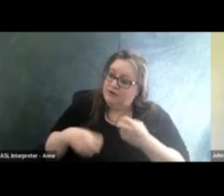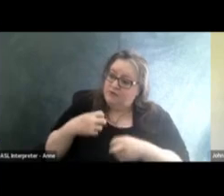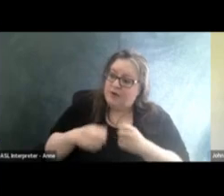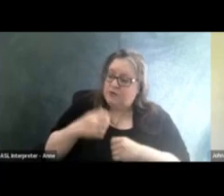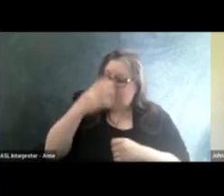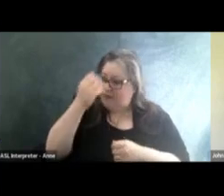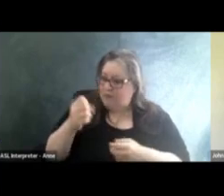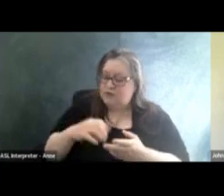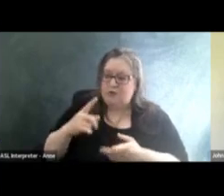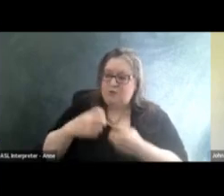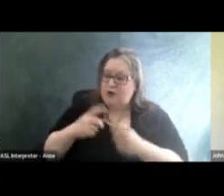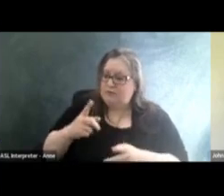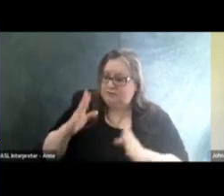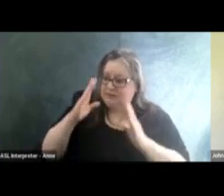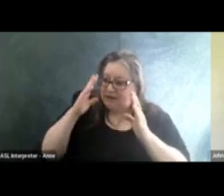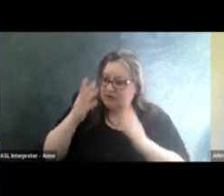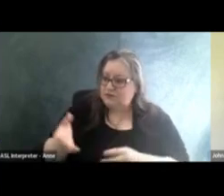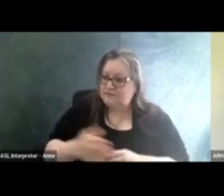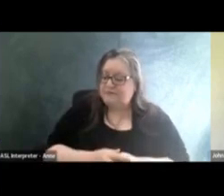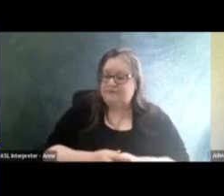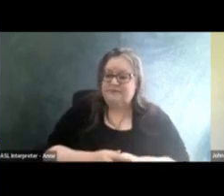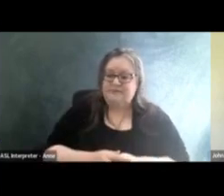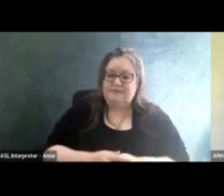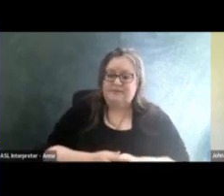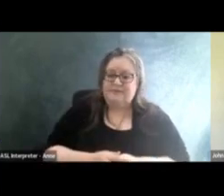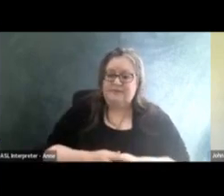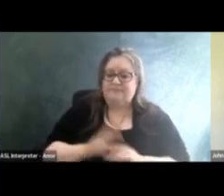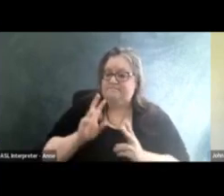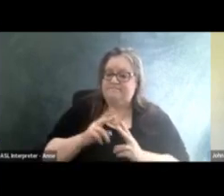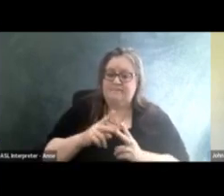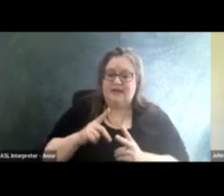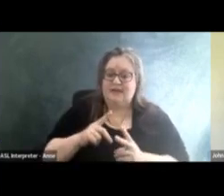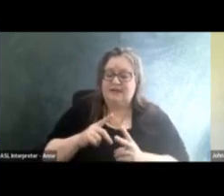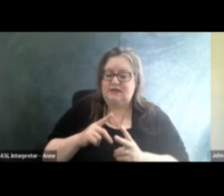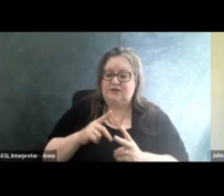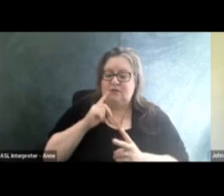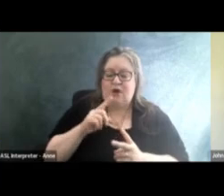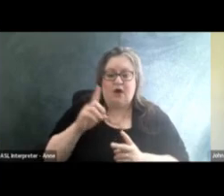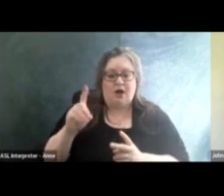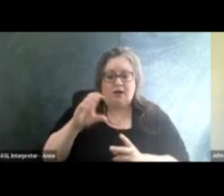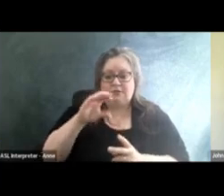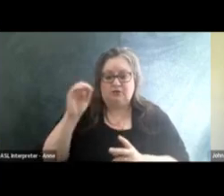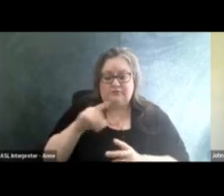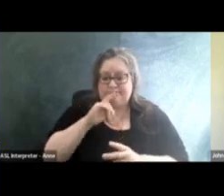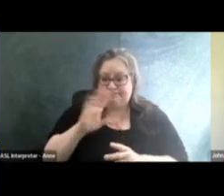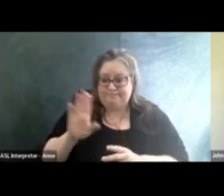attention? It's not. Neither of these are foolproof by any means. And I think there's